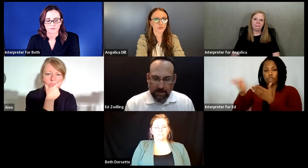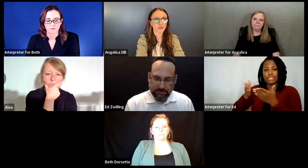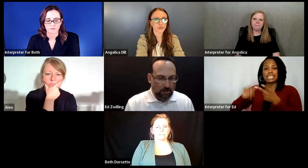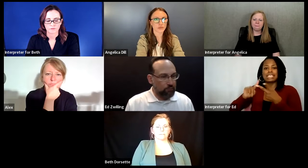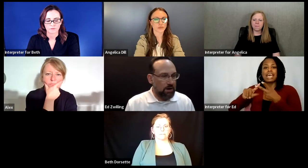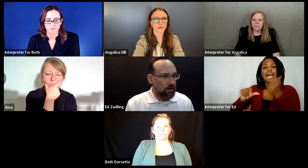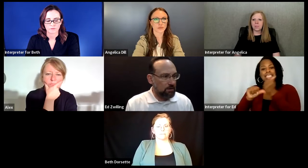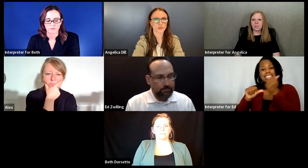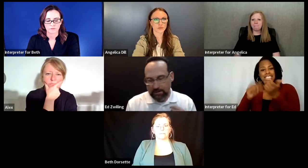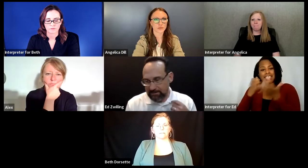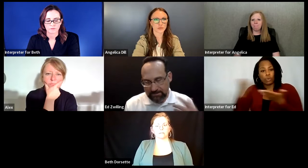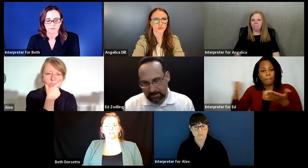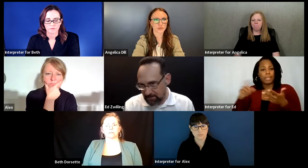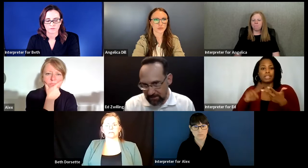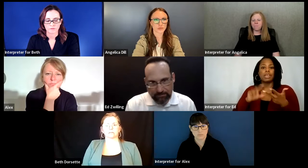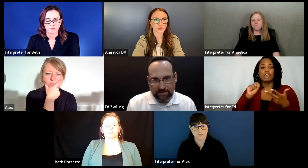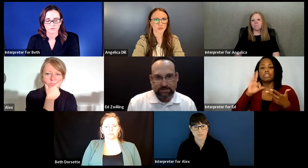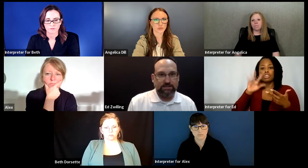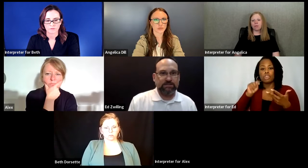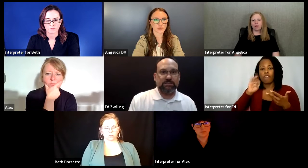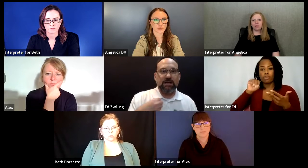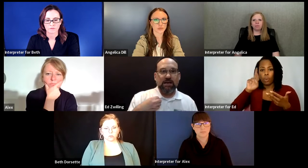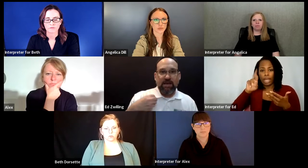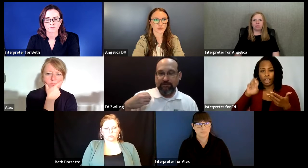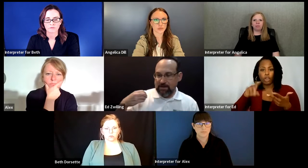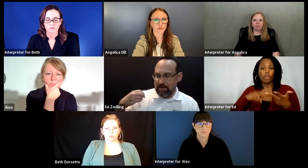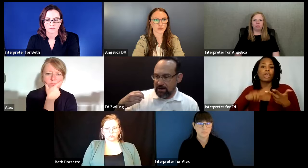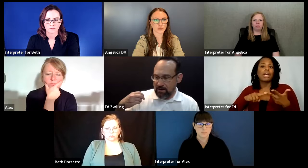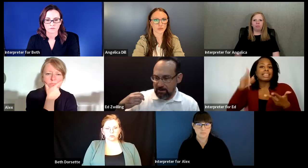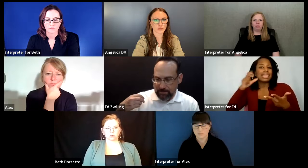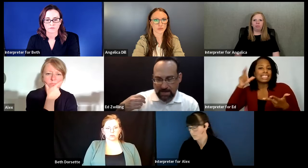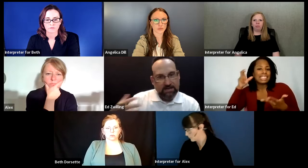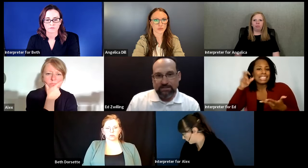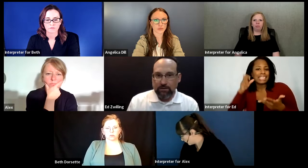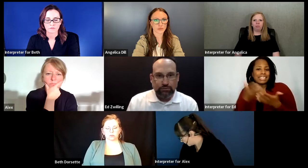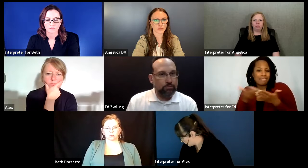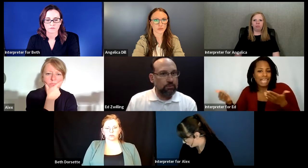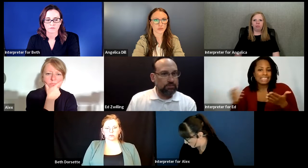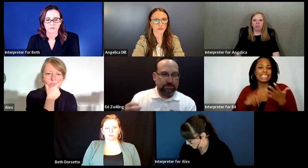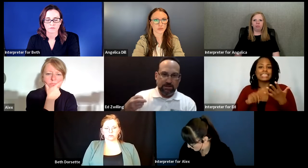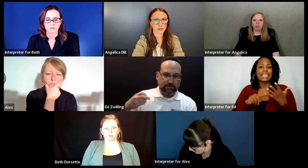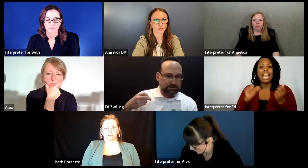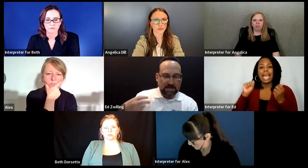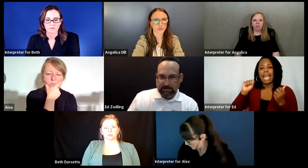Whether that's software, assisted listening devices, having ASL interpreters and signed